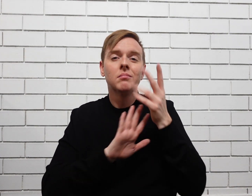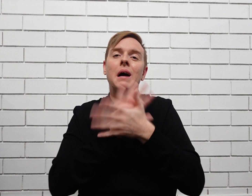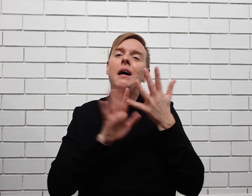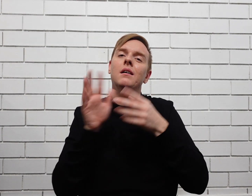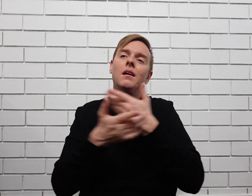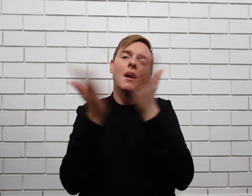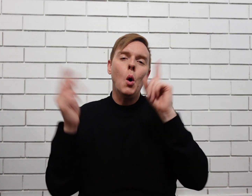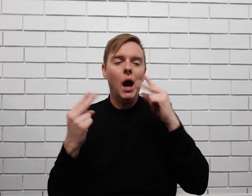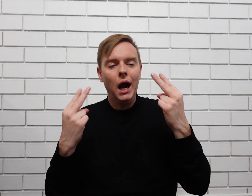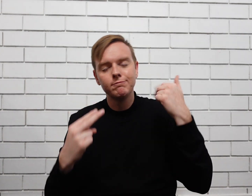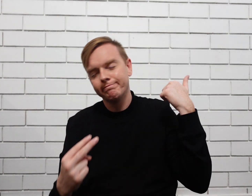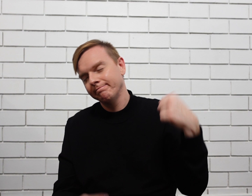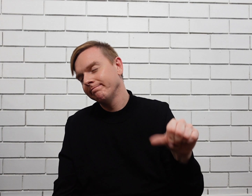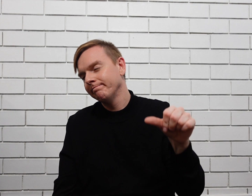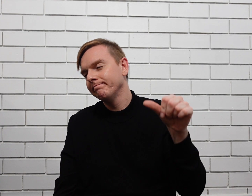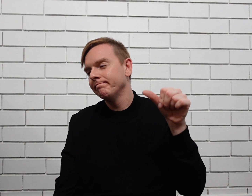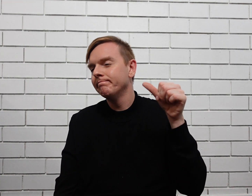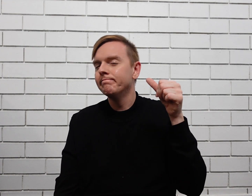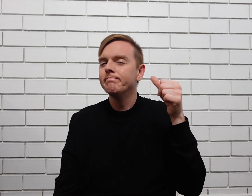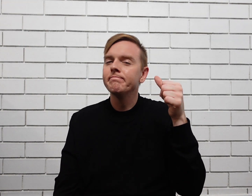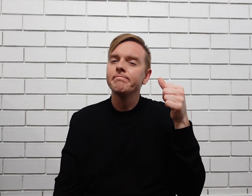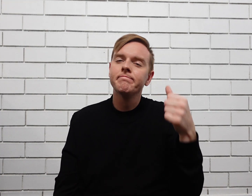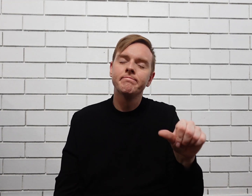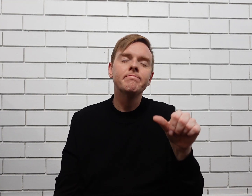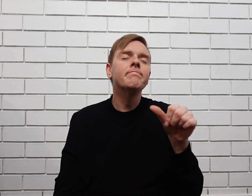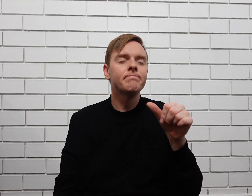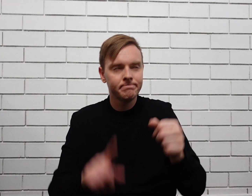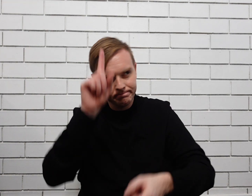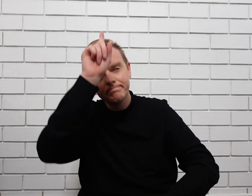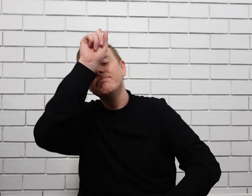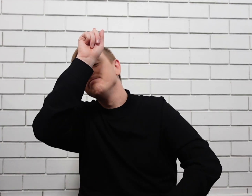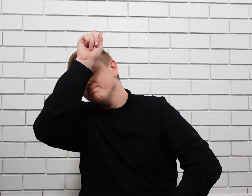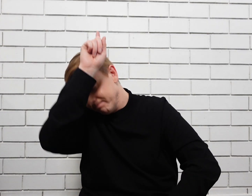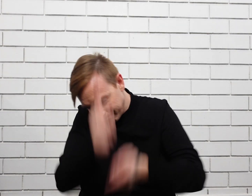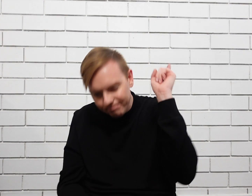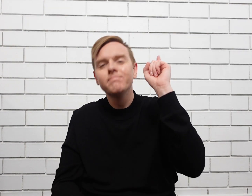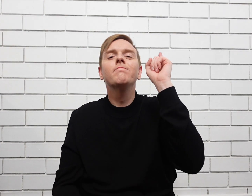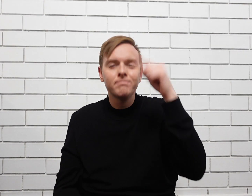So, I'll sharing the story and now you guys will finally understand the story behind of my deafness.